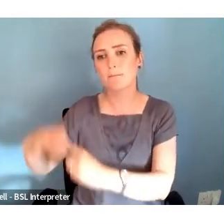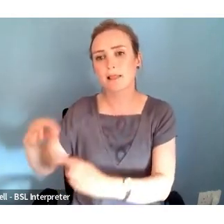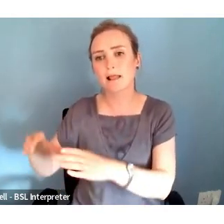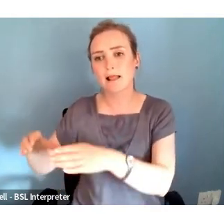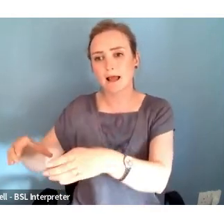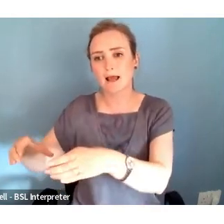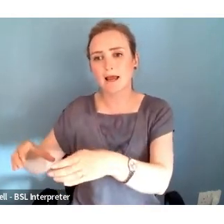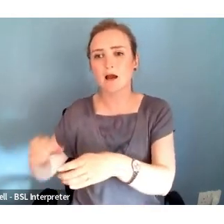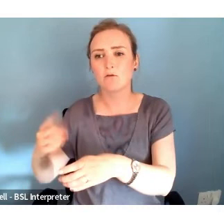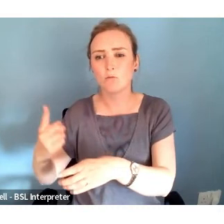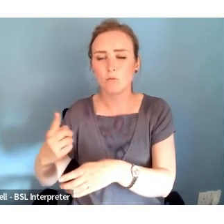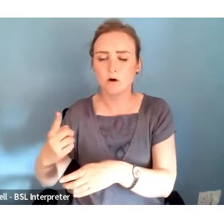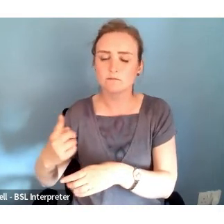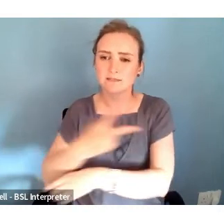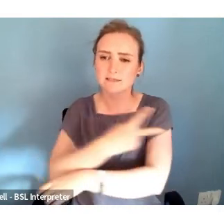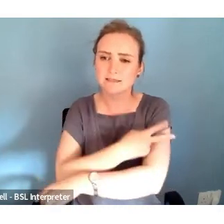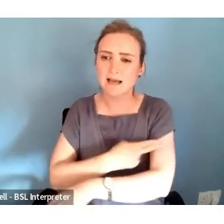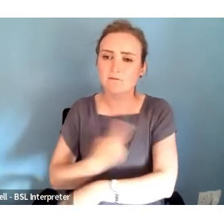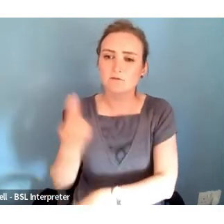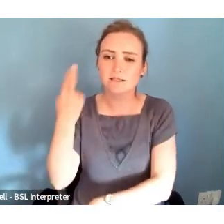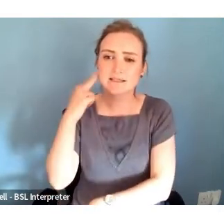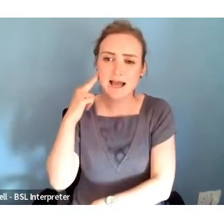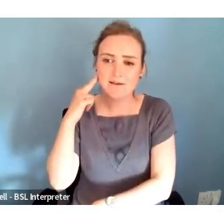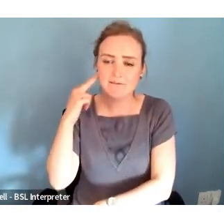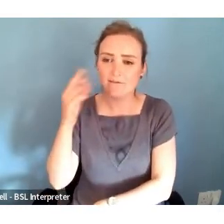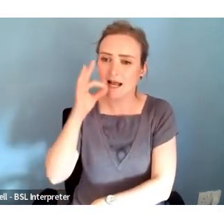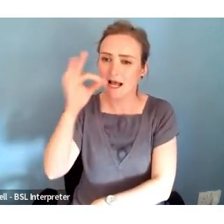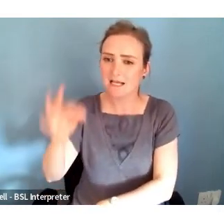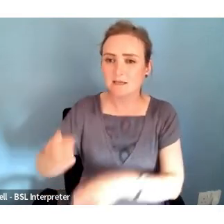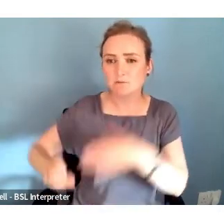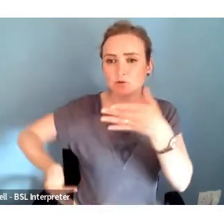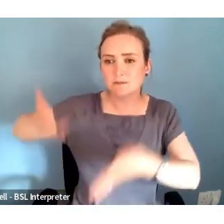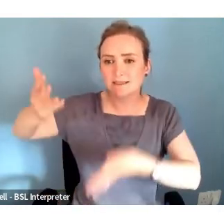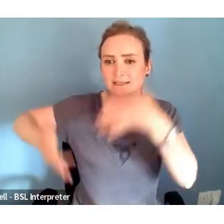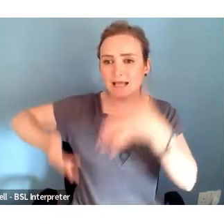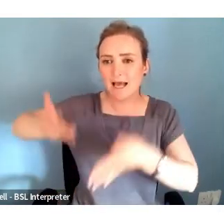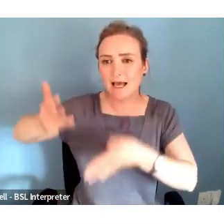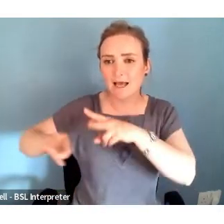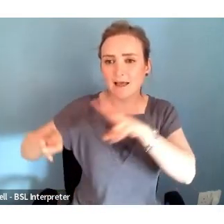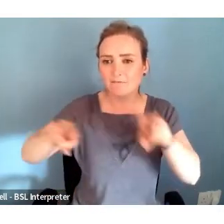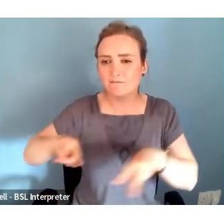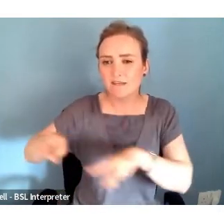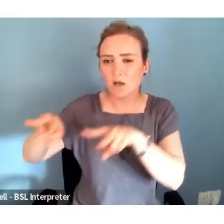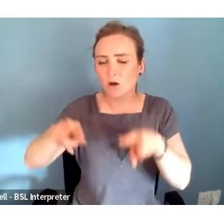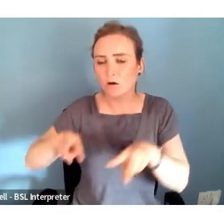is Deaf to sign a video . Which we then he promoted alongside